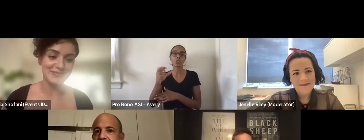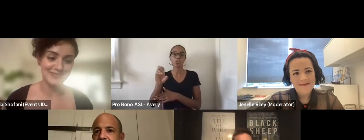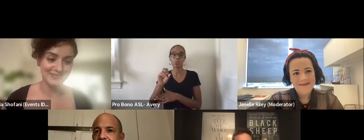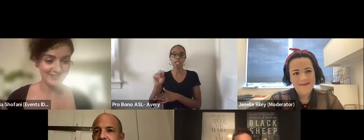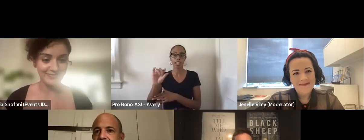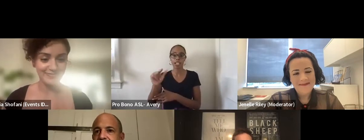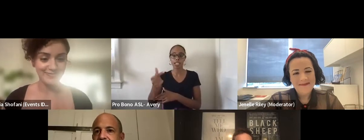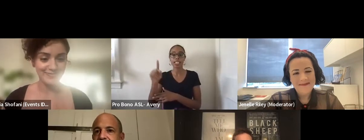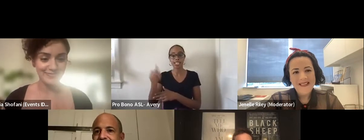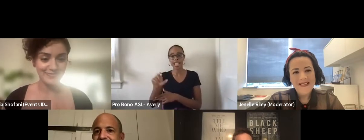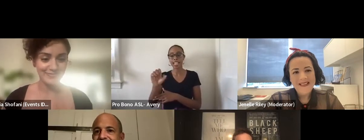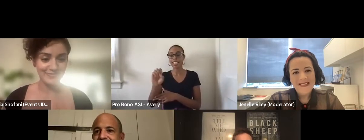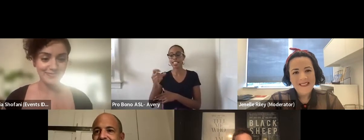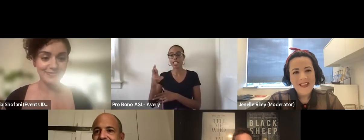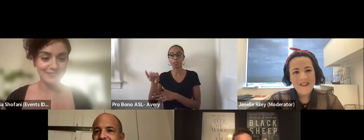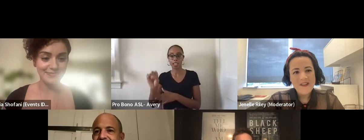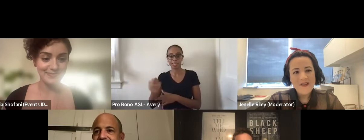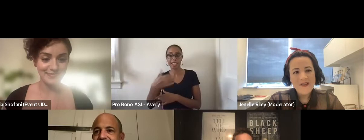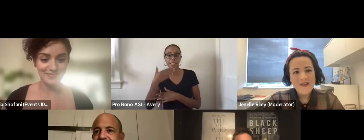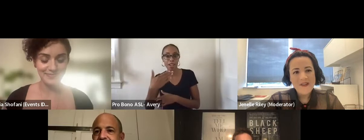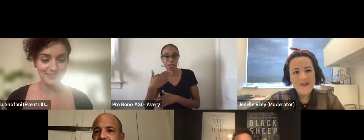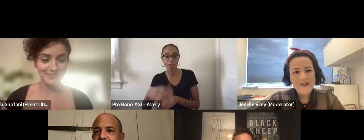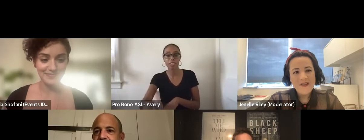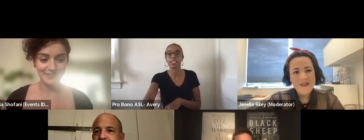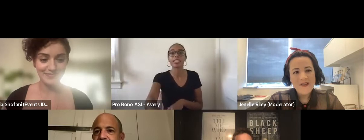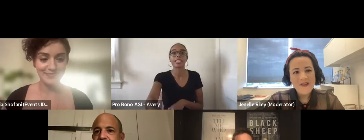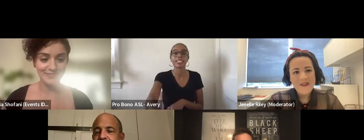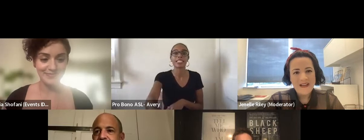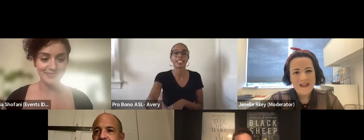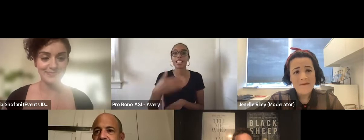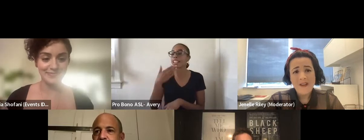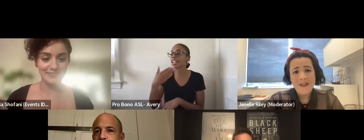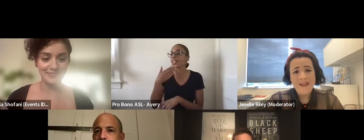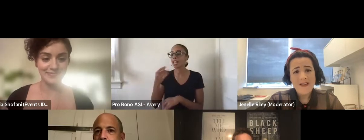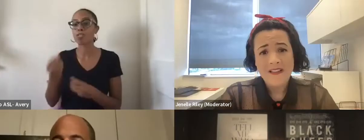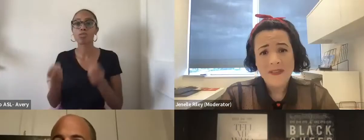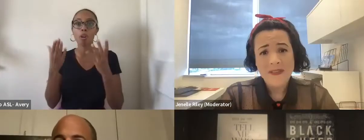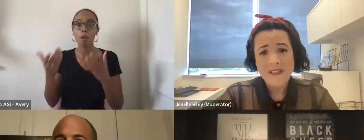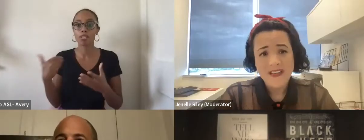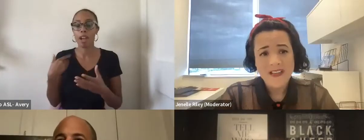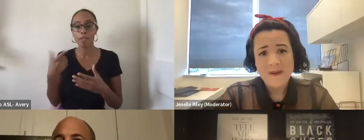I'm very excited to be here today to talk about this fascinating movie with producer Simon Chinn and